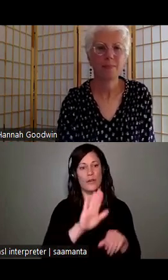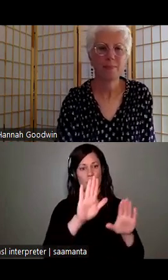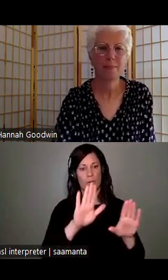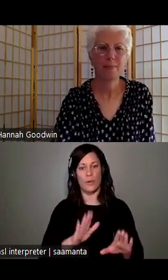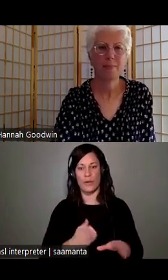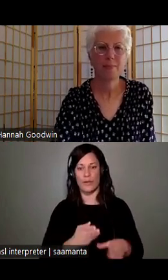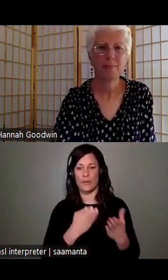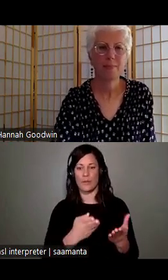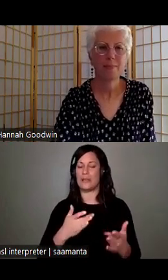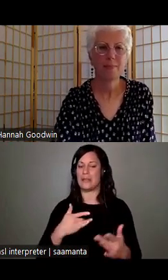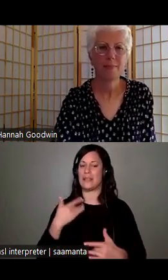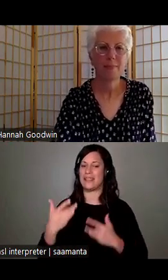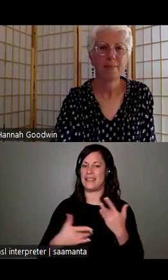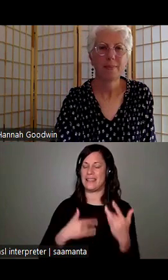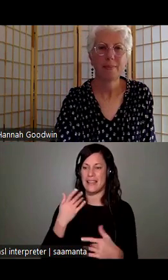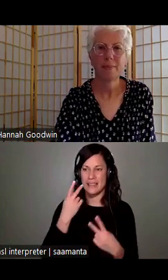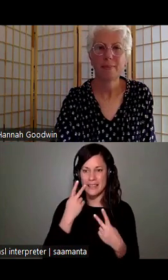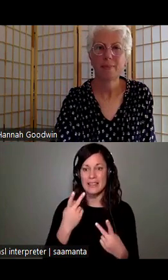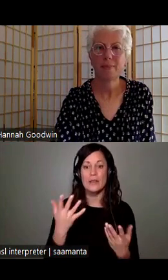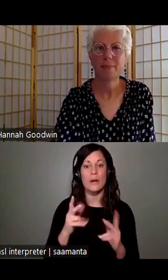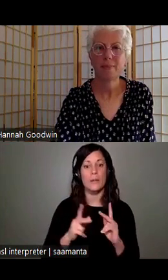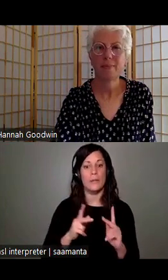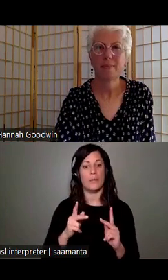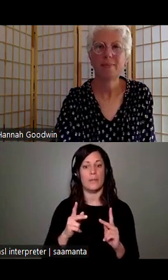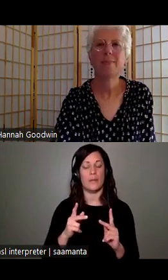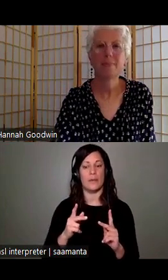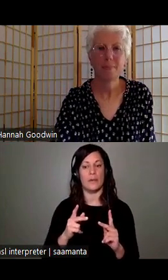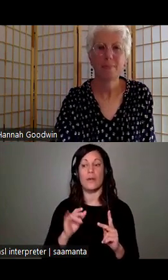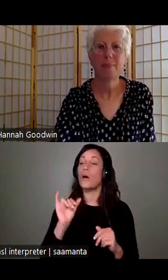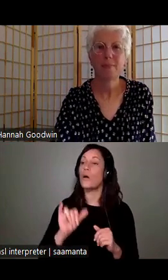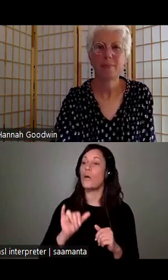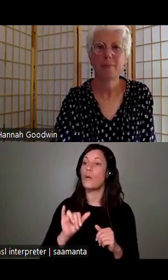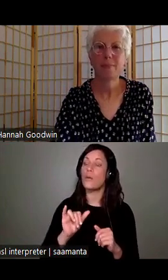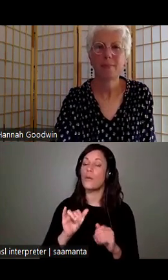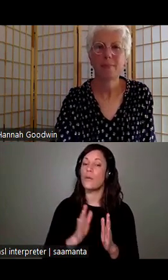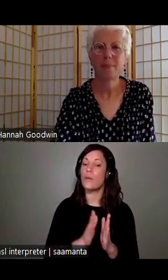It's so exciting to see what people have to... Hold on, one last question.